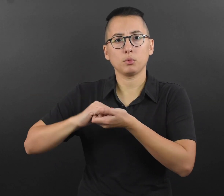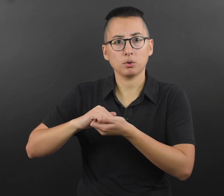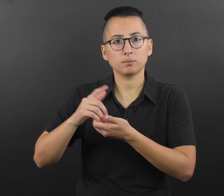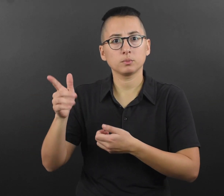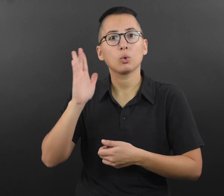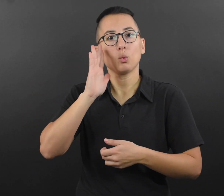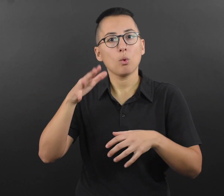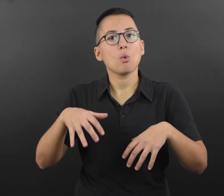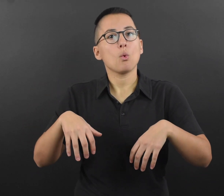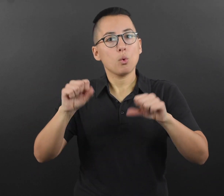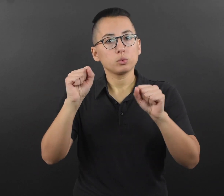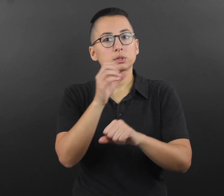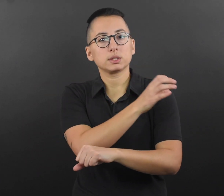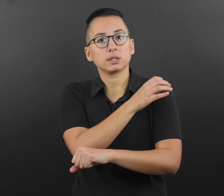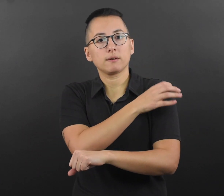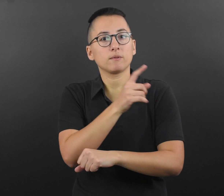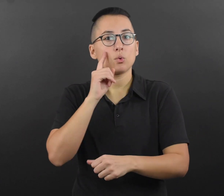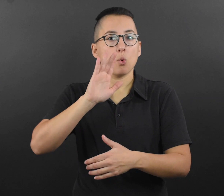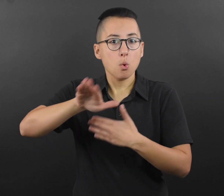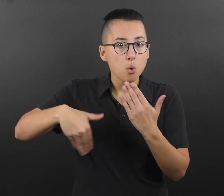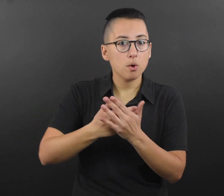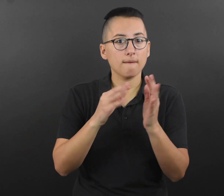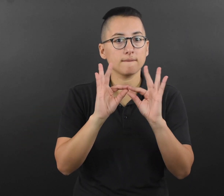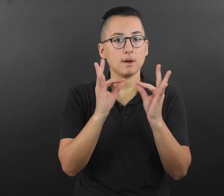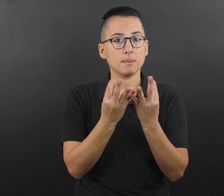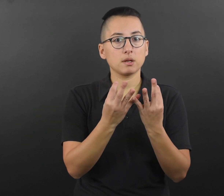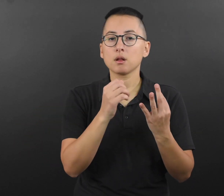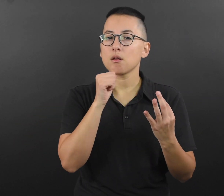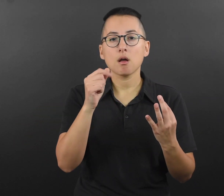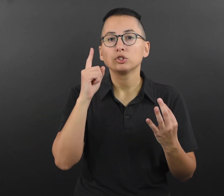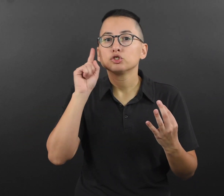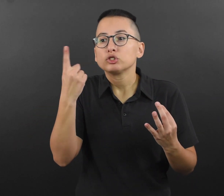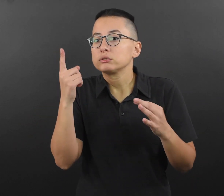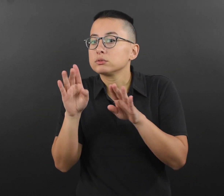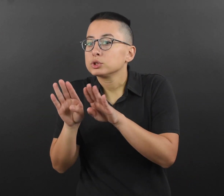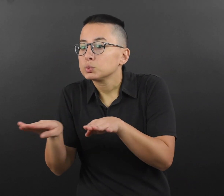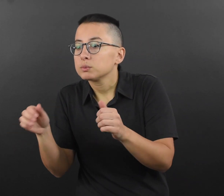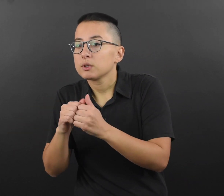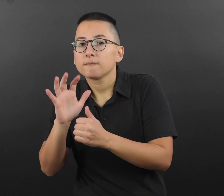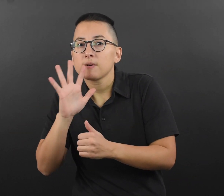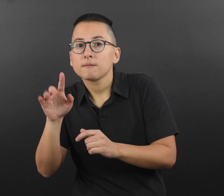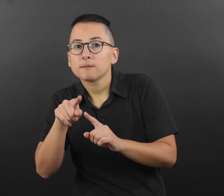host clinics offering not only vaccines to 5- to 11-year-olds but shots for the whole family.